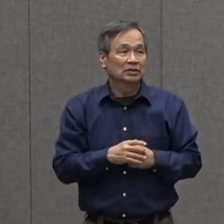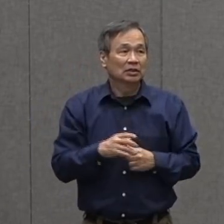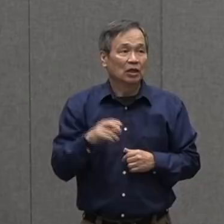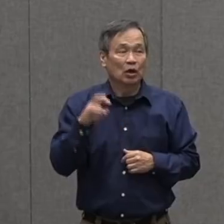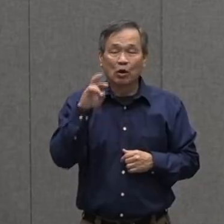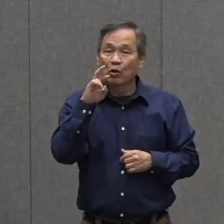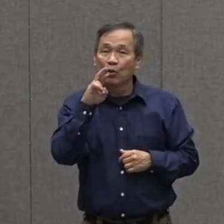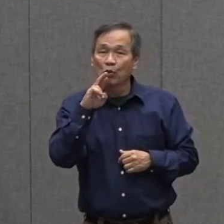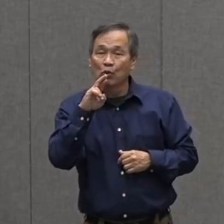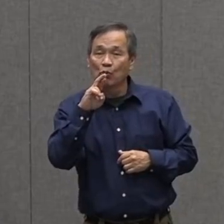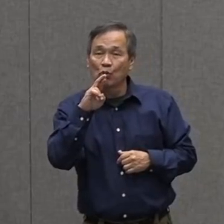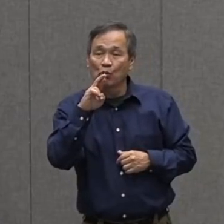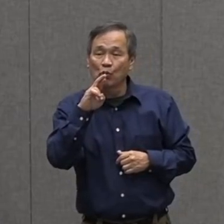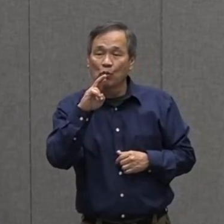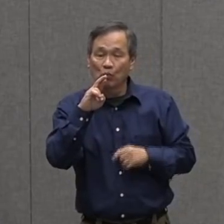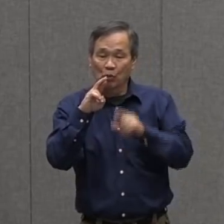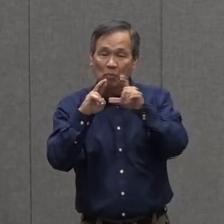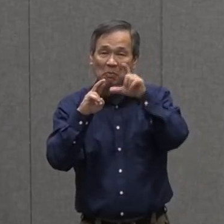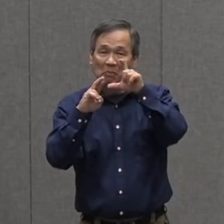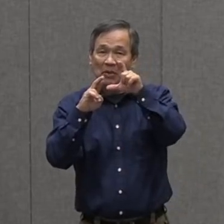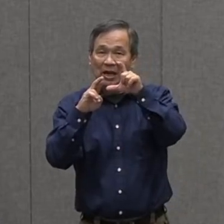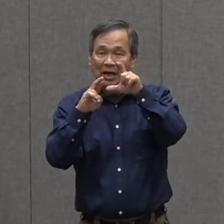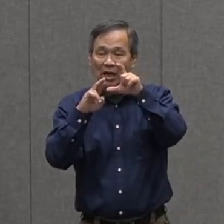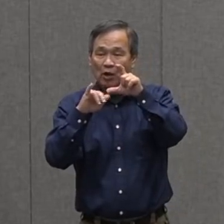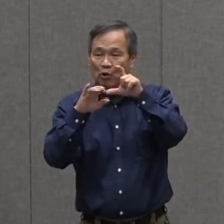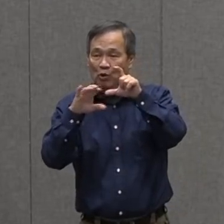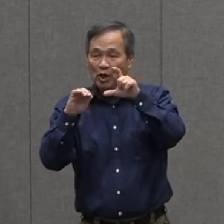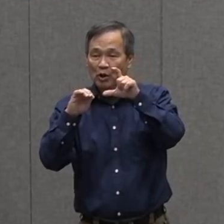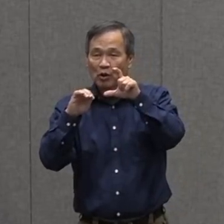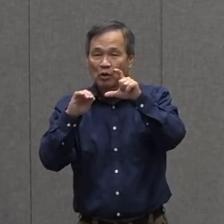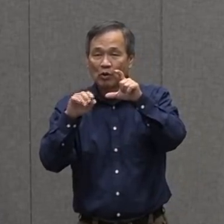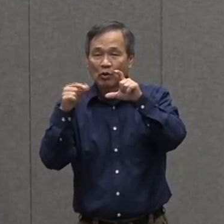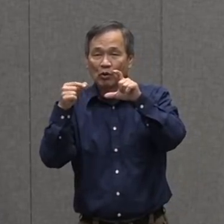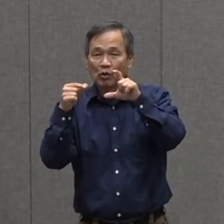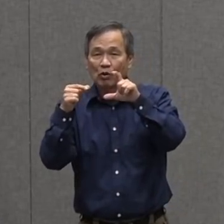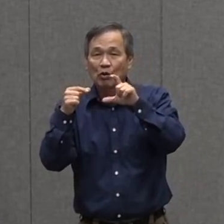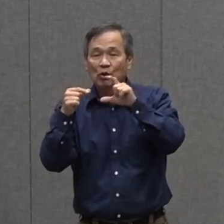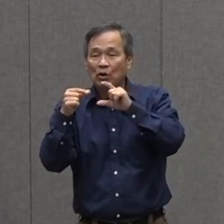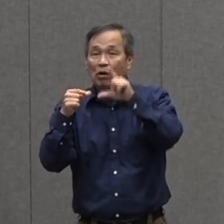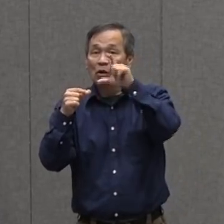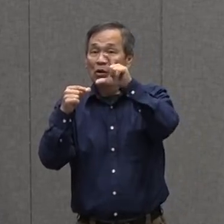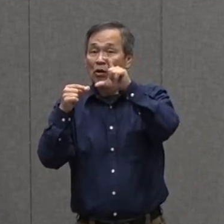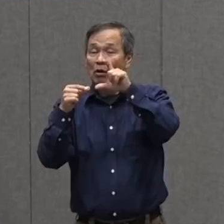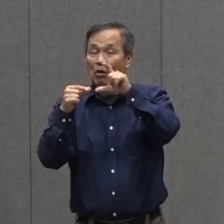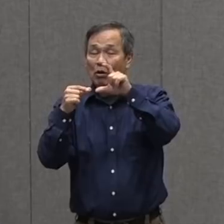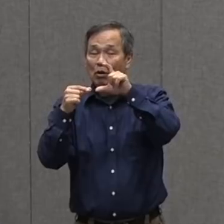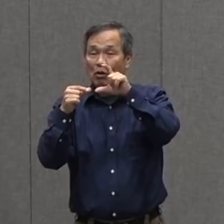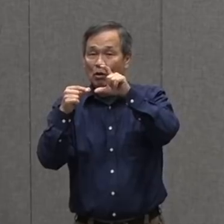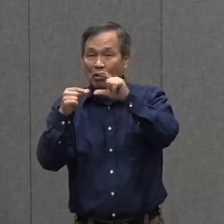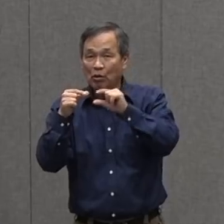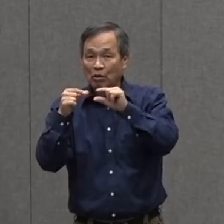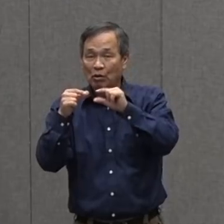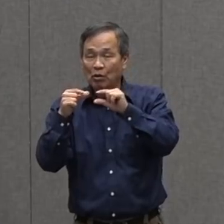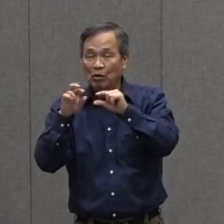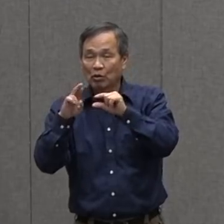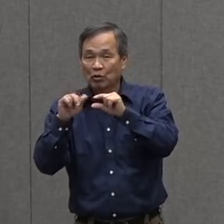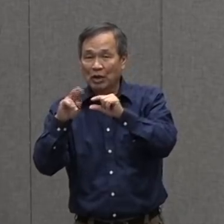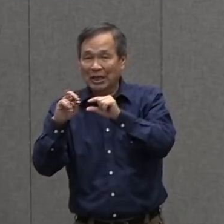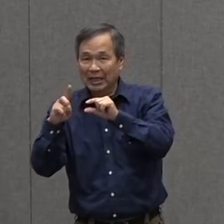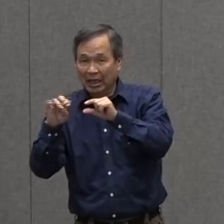I'm gonna capitalize that because that's a proper noun. Rio Grande and then its match is river,